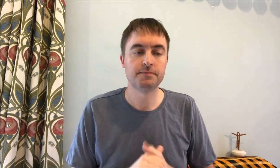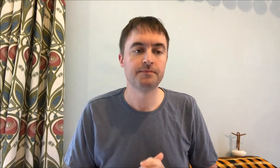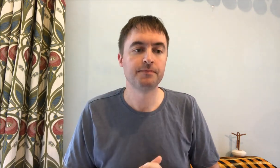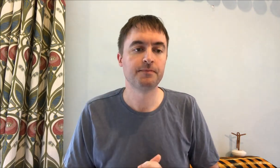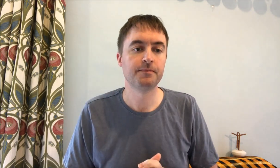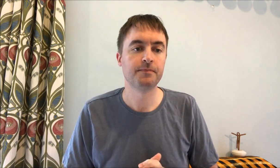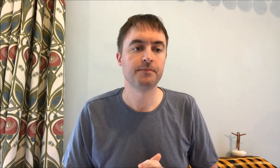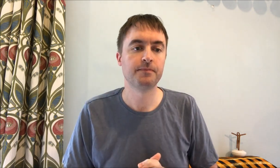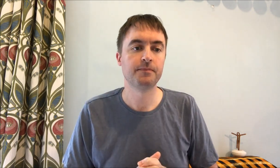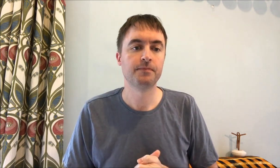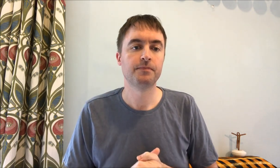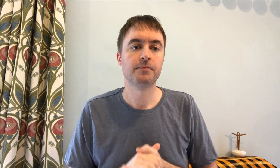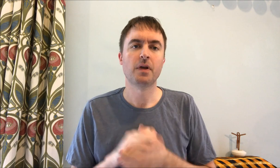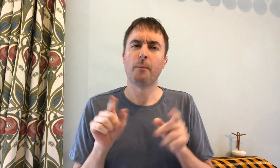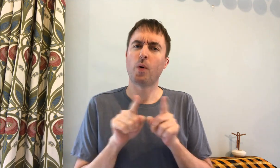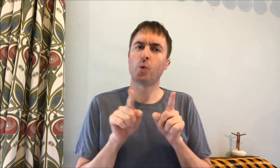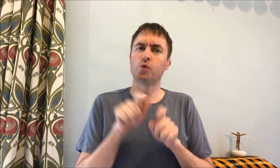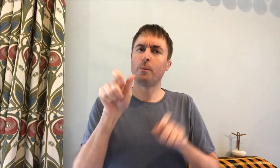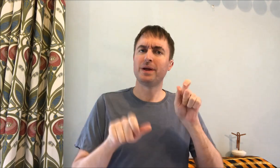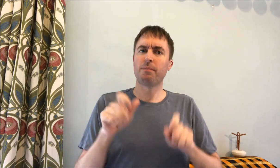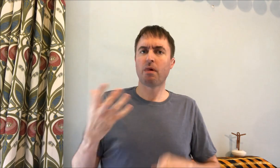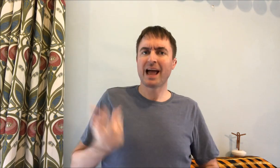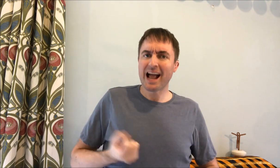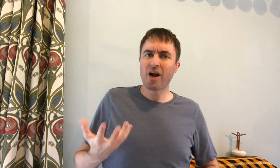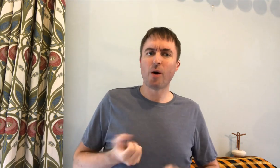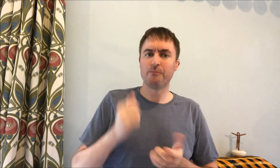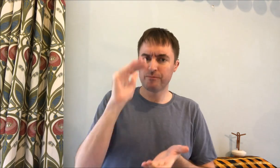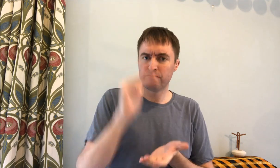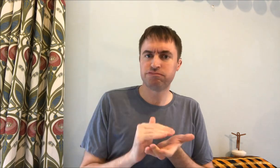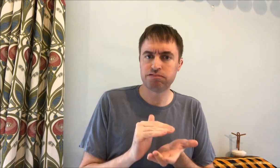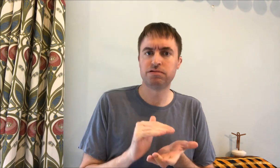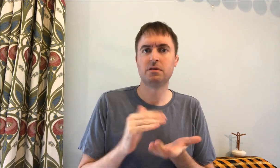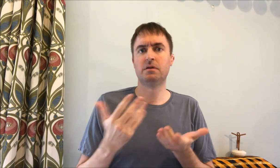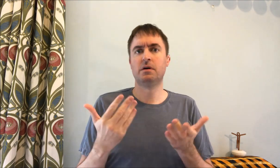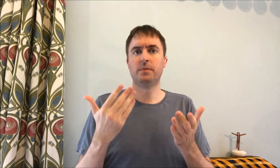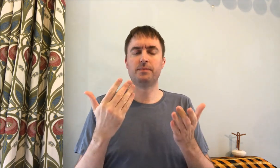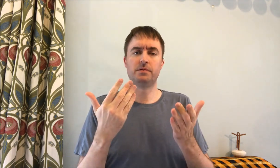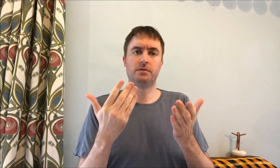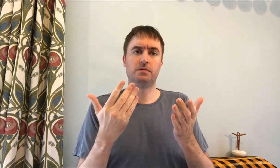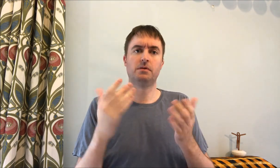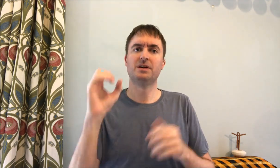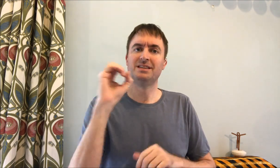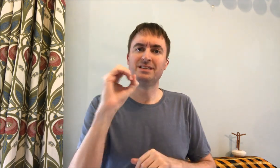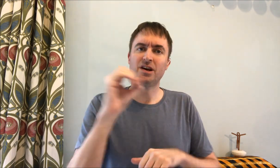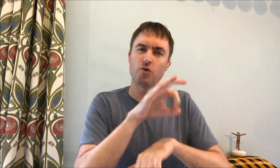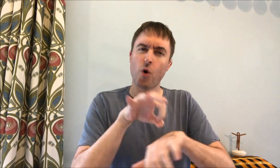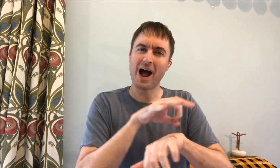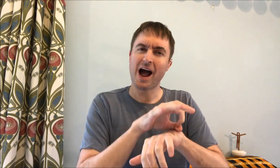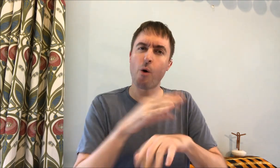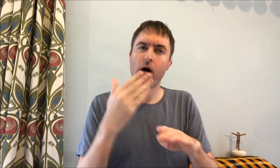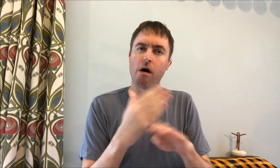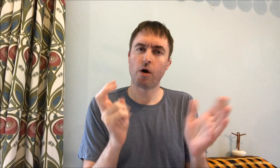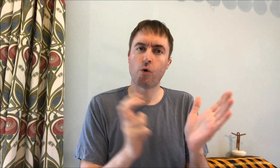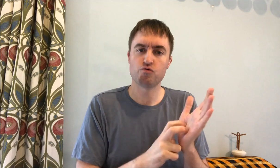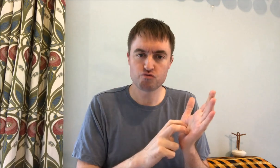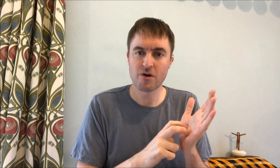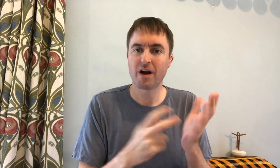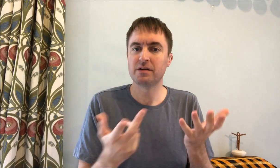But also people with a lower income, people on zero-hours contracts,